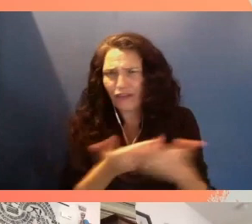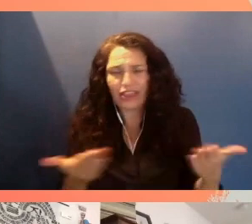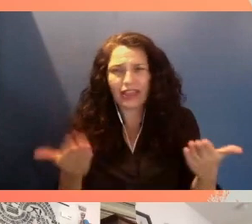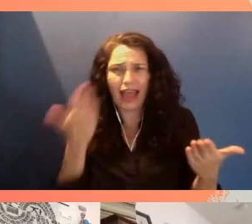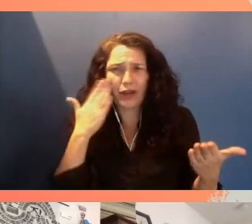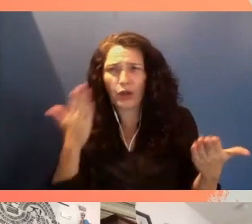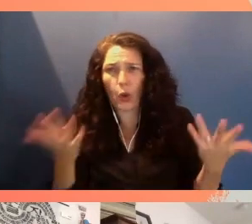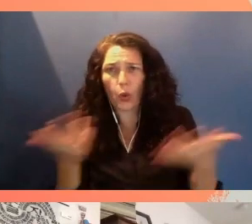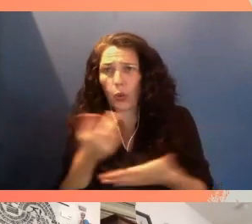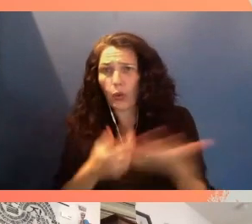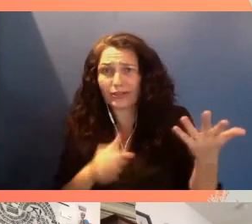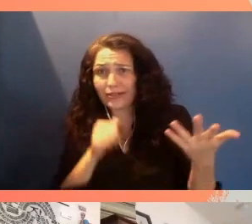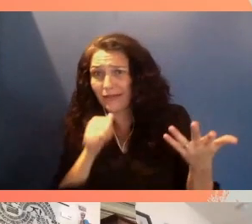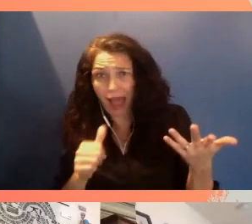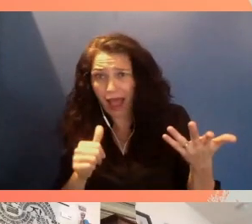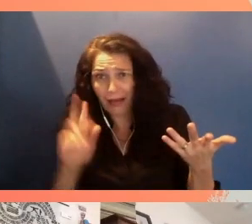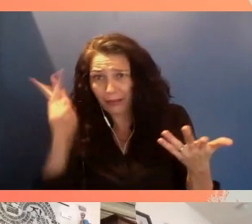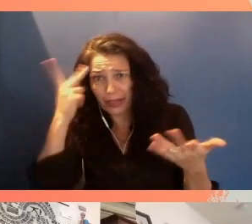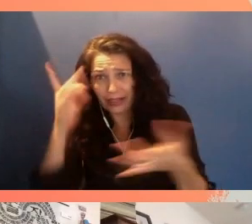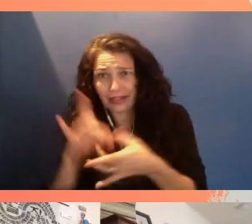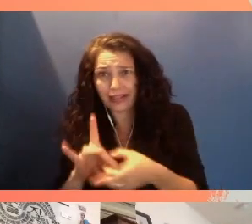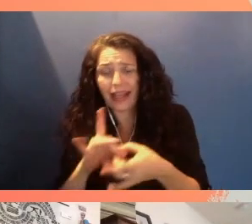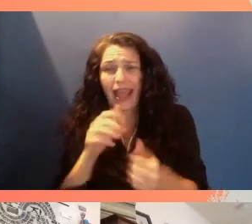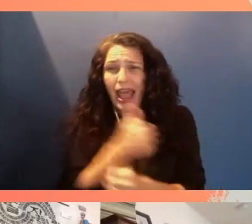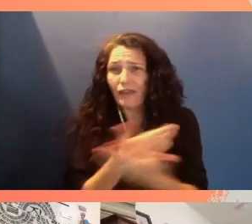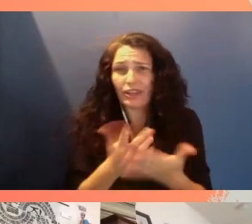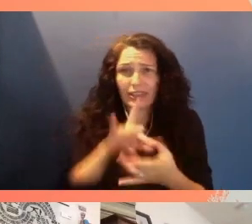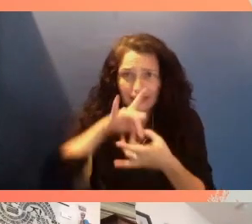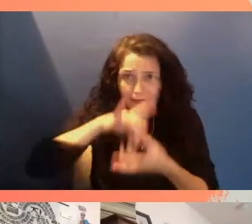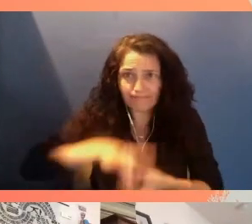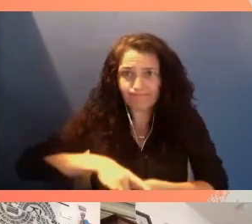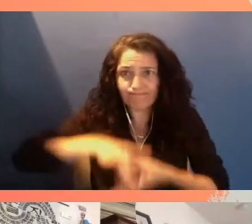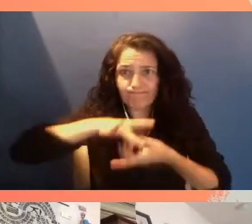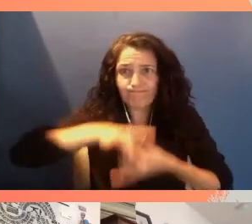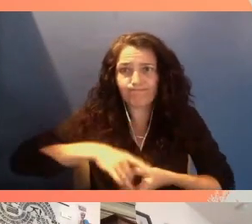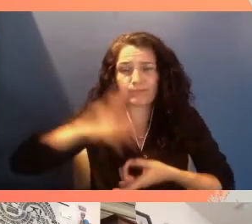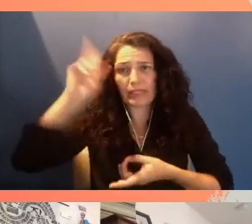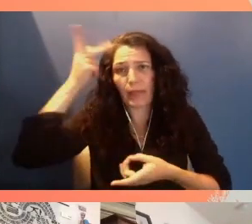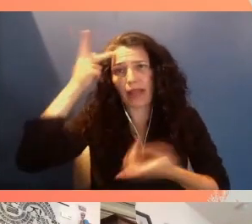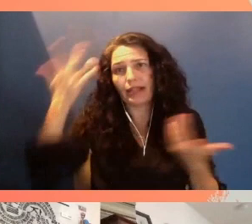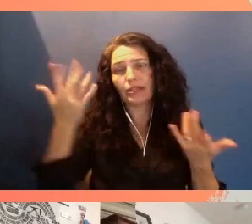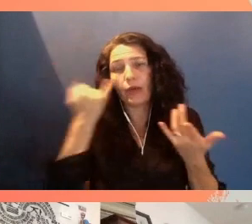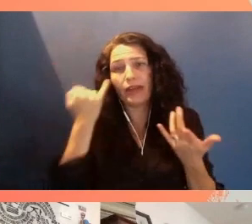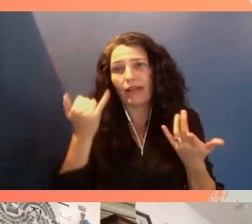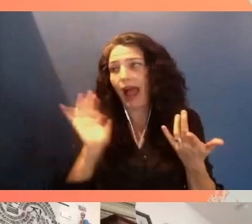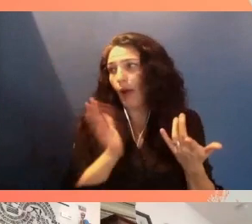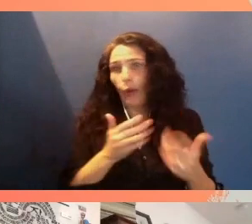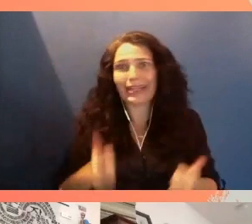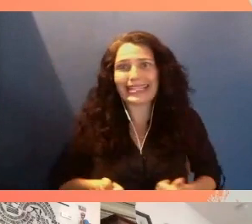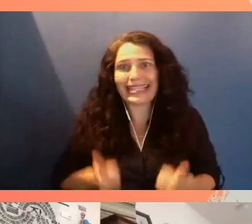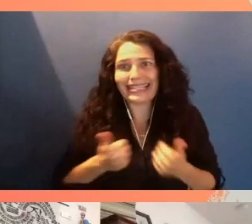of our existences isn't deeply political. So if we are here to examine the human experience